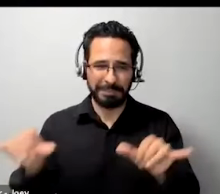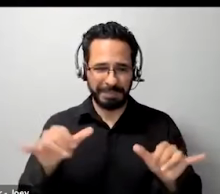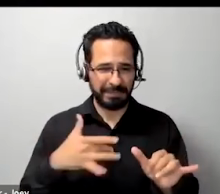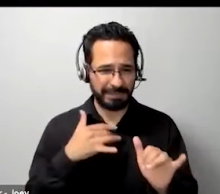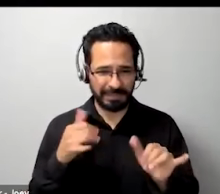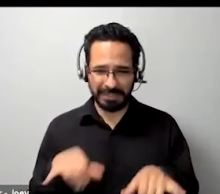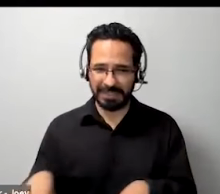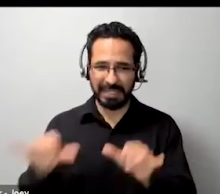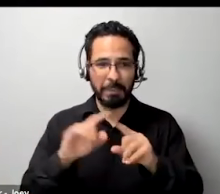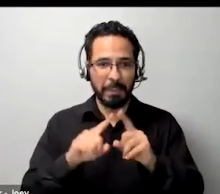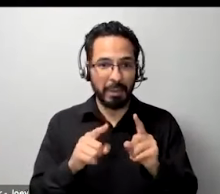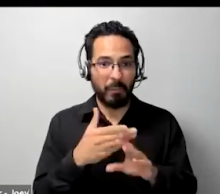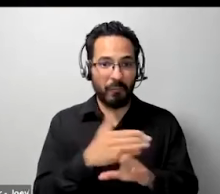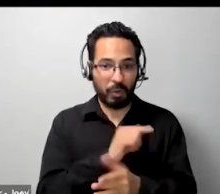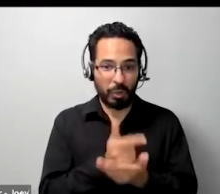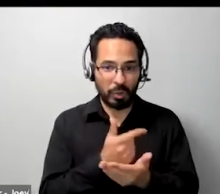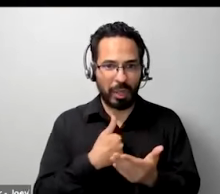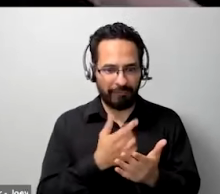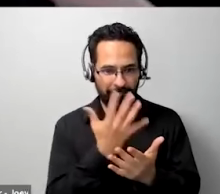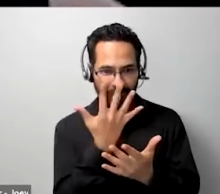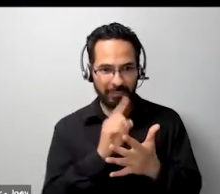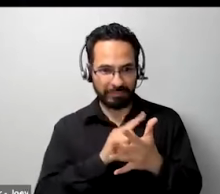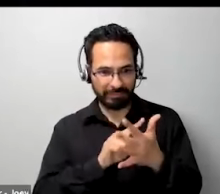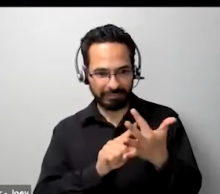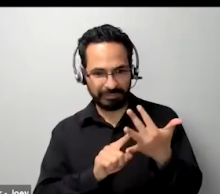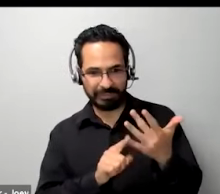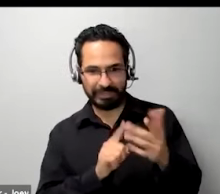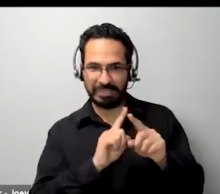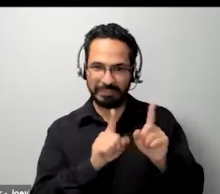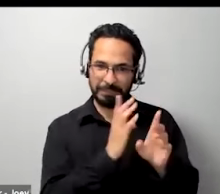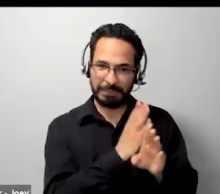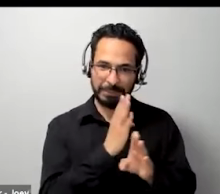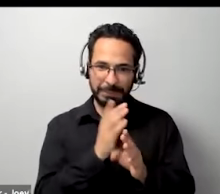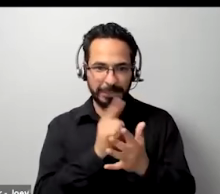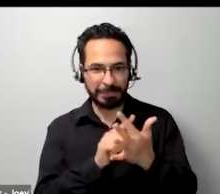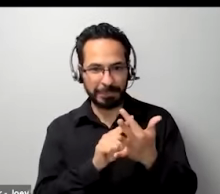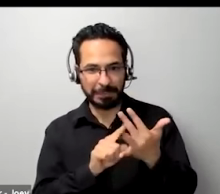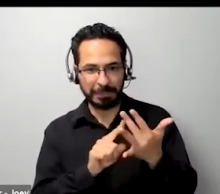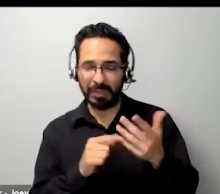before I graduated. You know, I went to law school, I've had a whole bunch of different jobs,